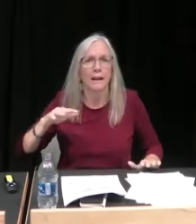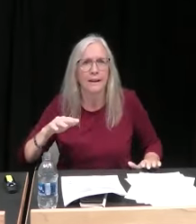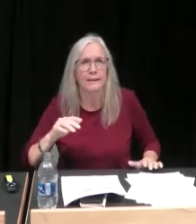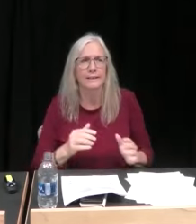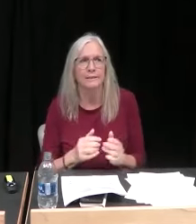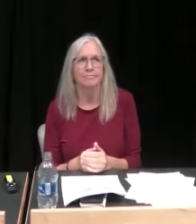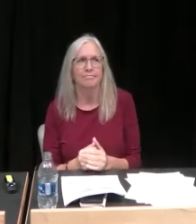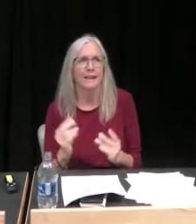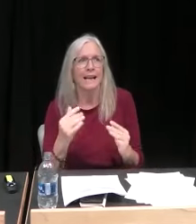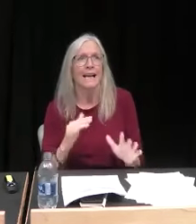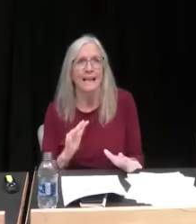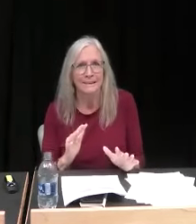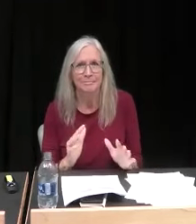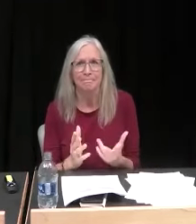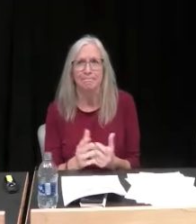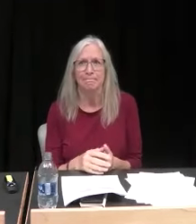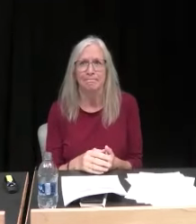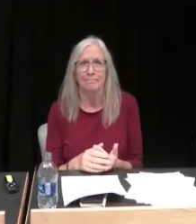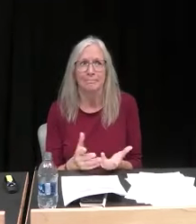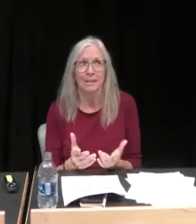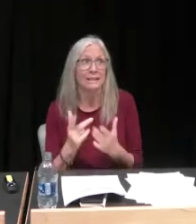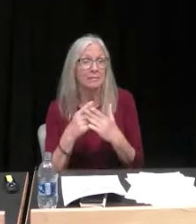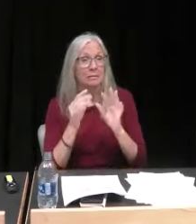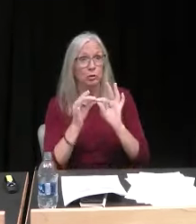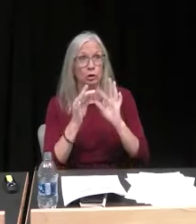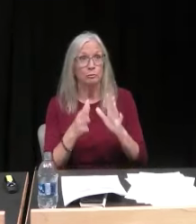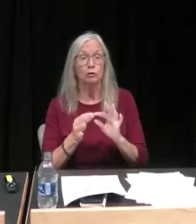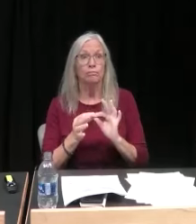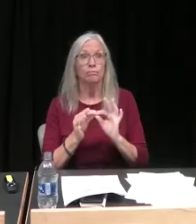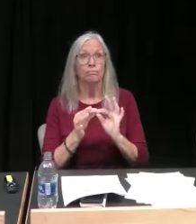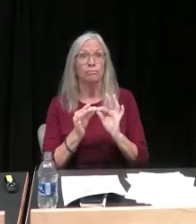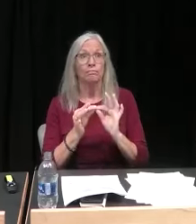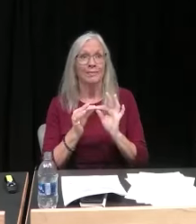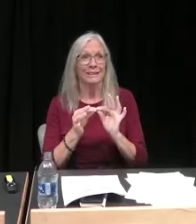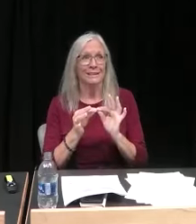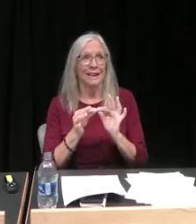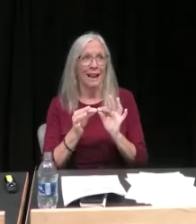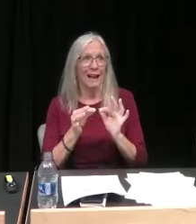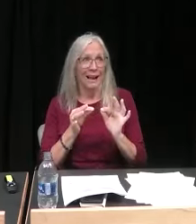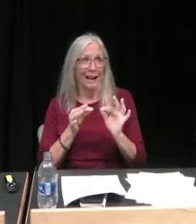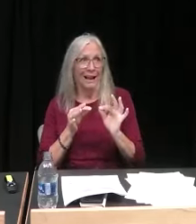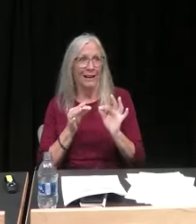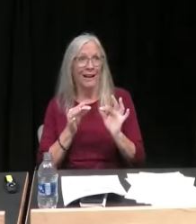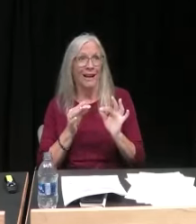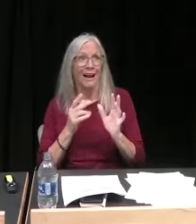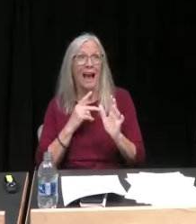think about how conversation happens and like how conversation is even carried you know when working